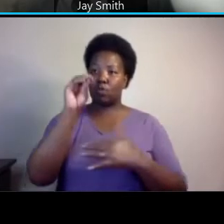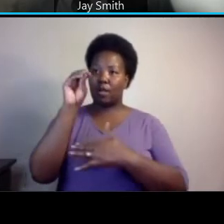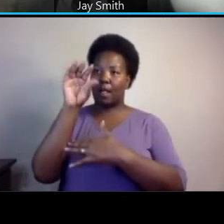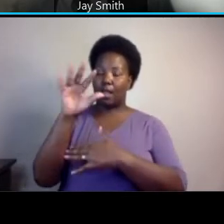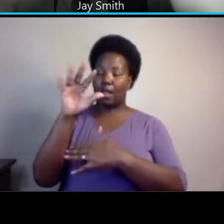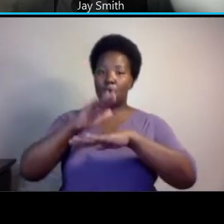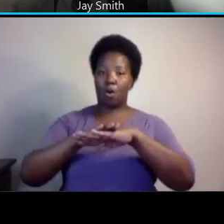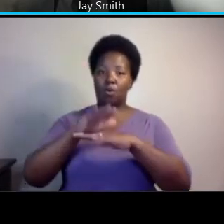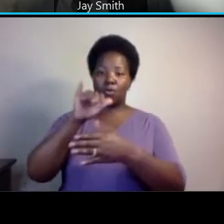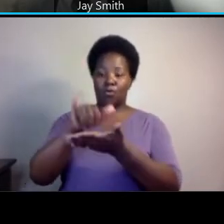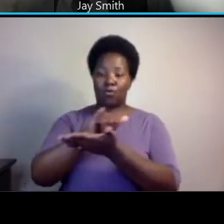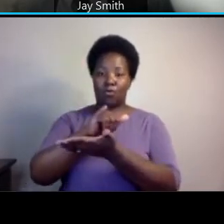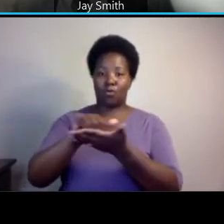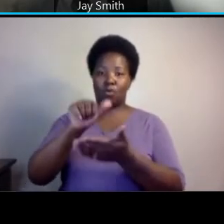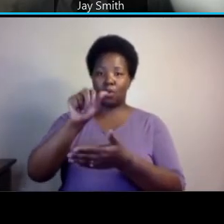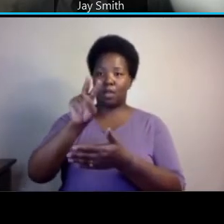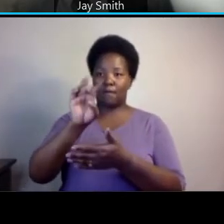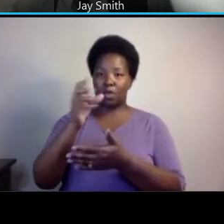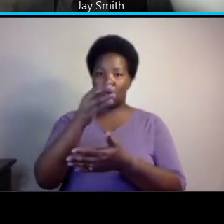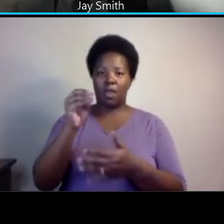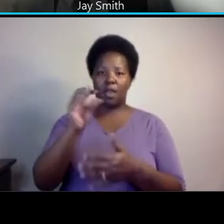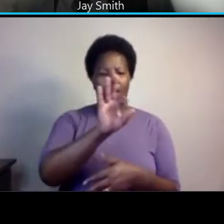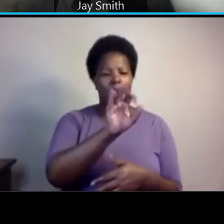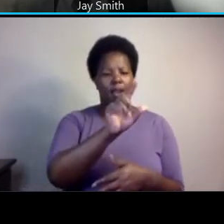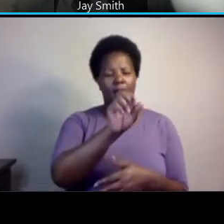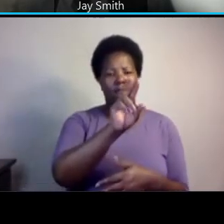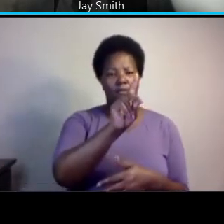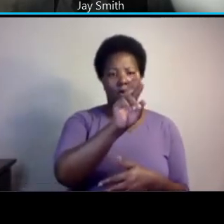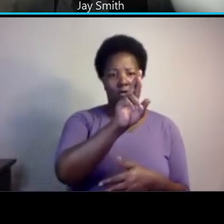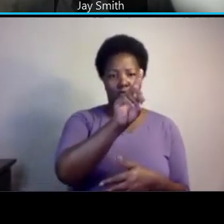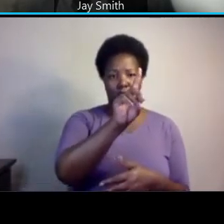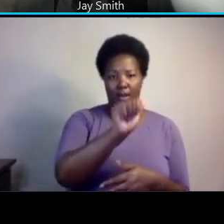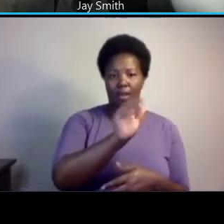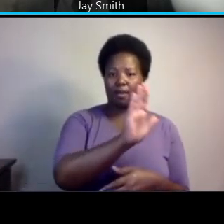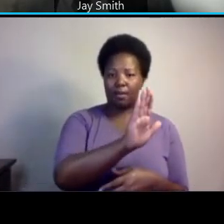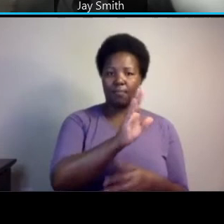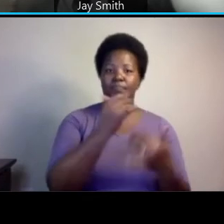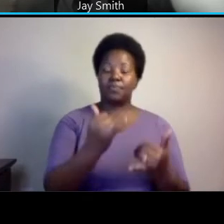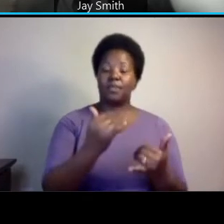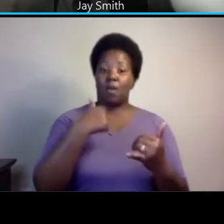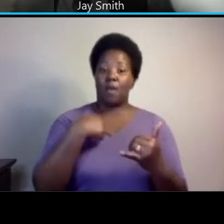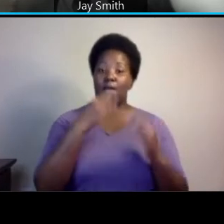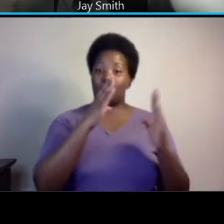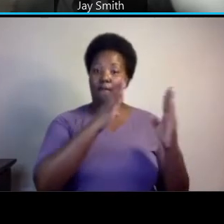in florida and there's a plan to add a speed camera on florida avenue to the east of the